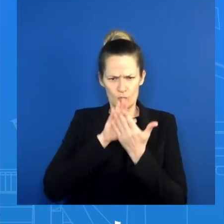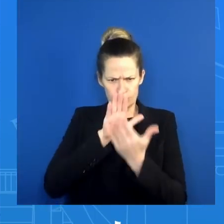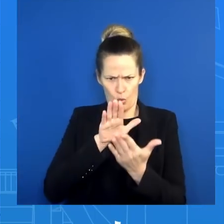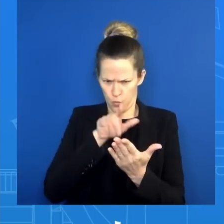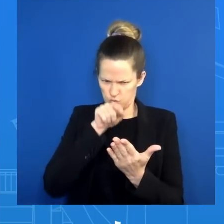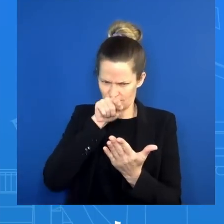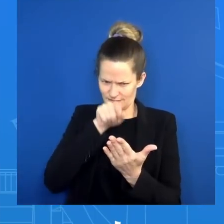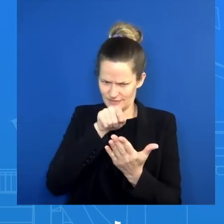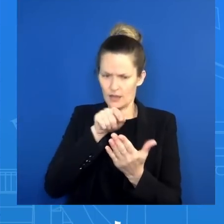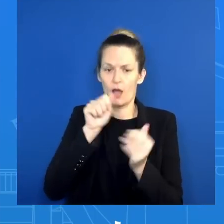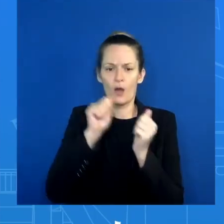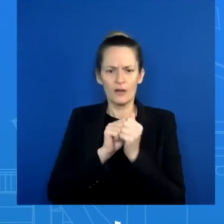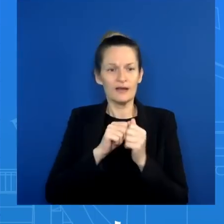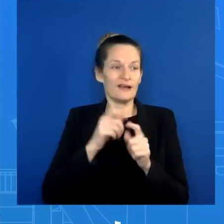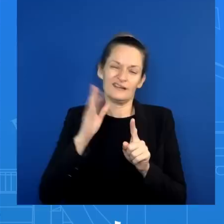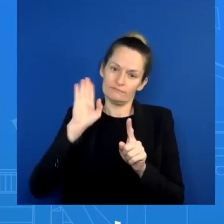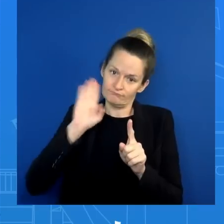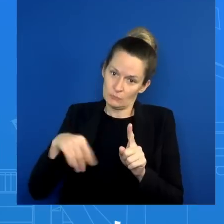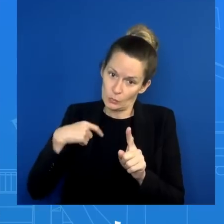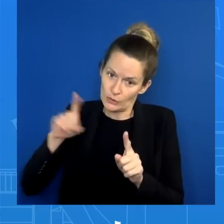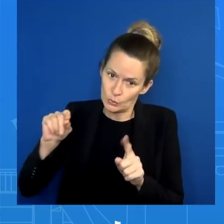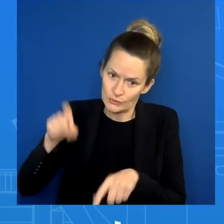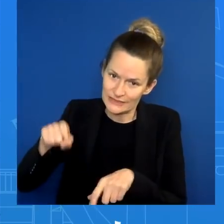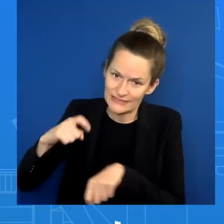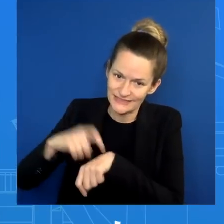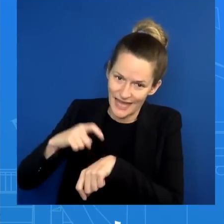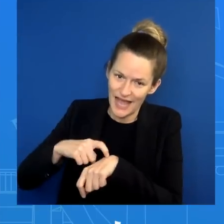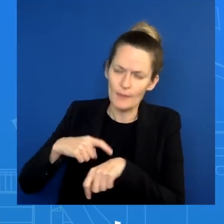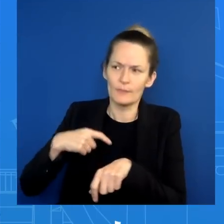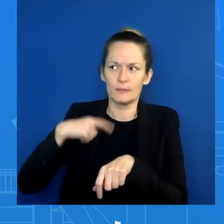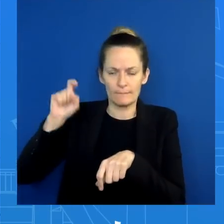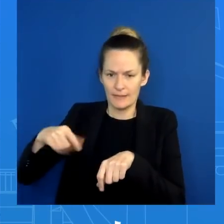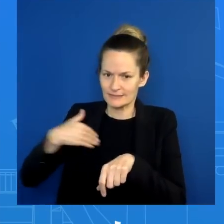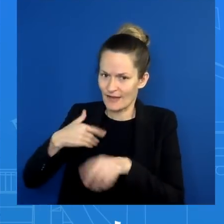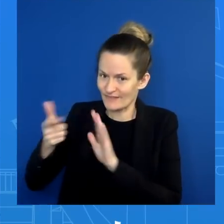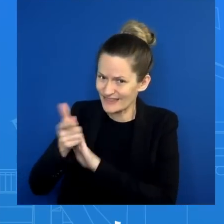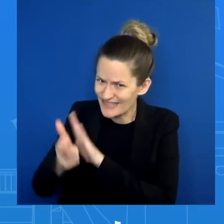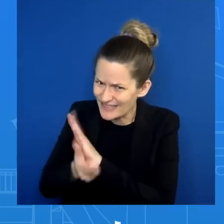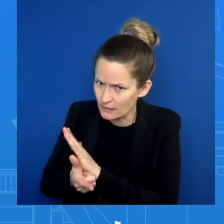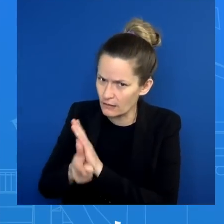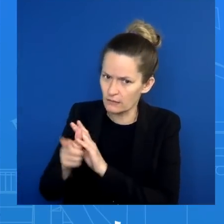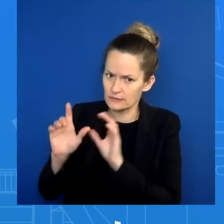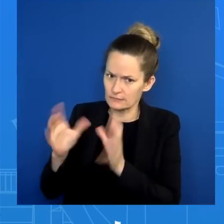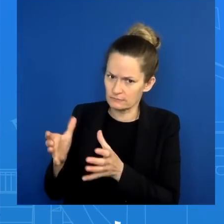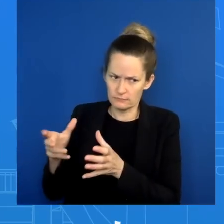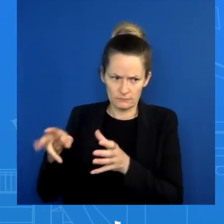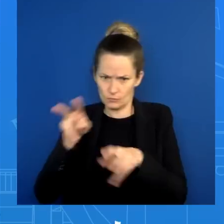This is why we didn't do the 50, the 50,000 we did up to 20,000.